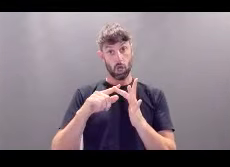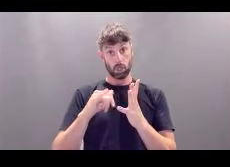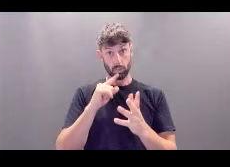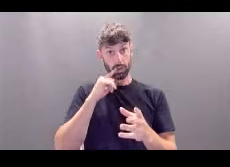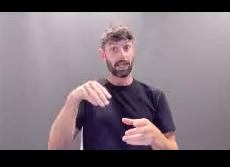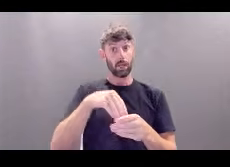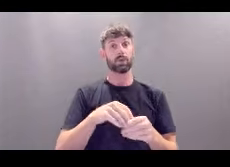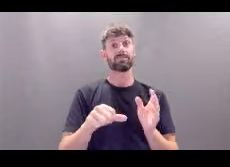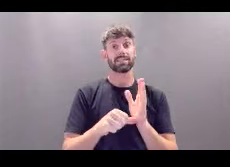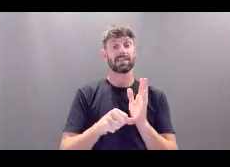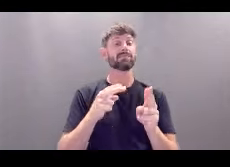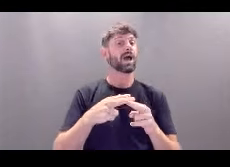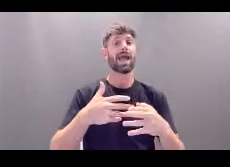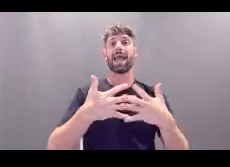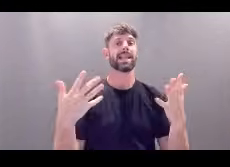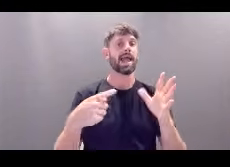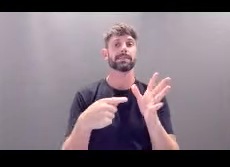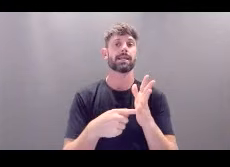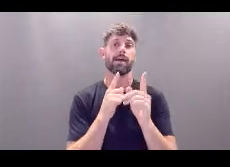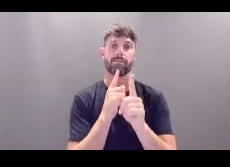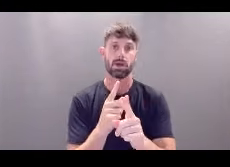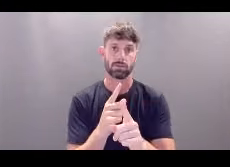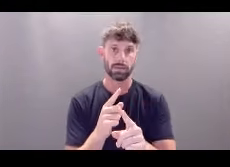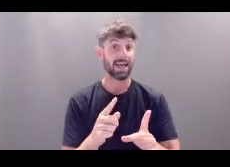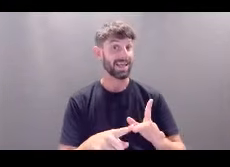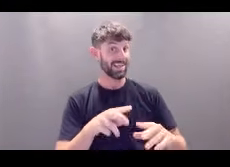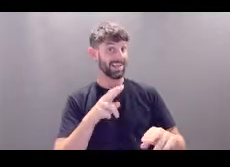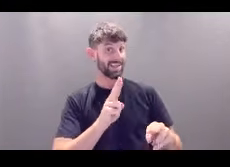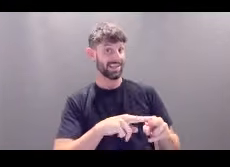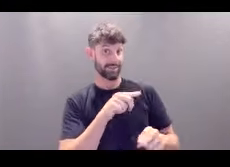all participants who are considering or needing AT,